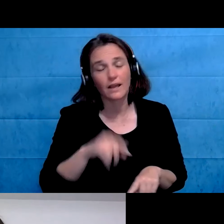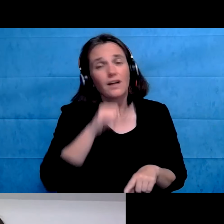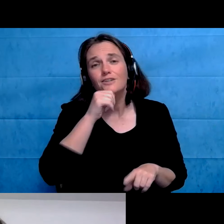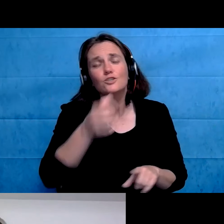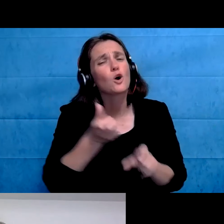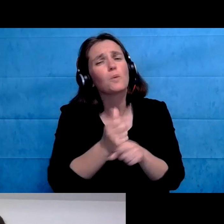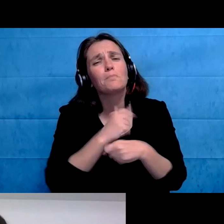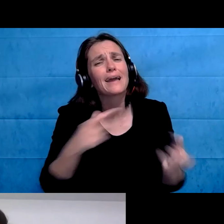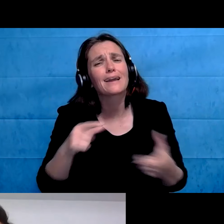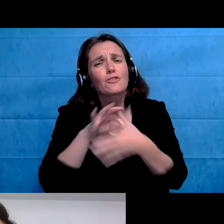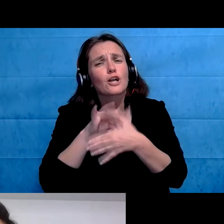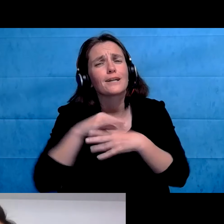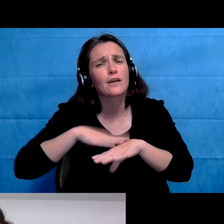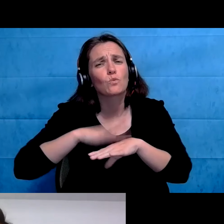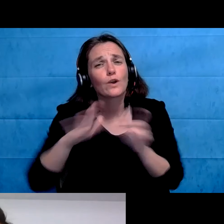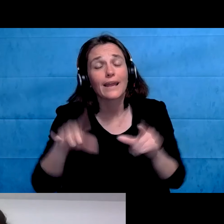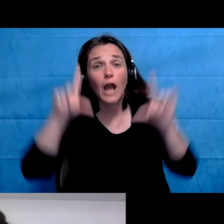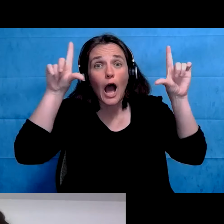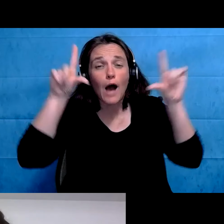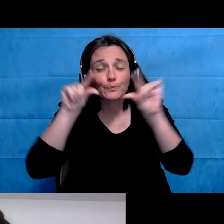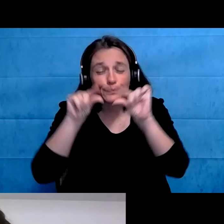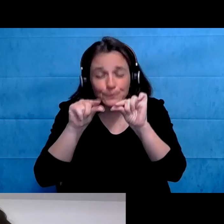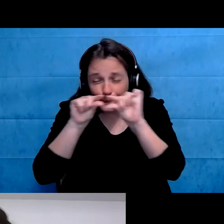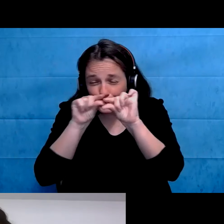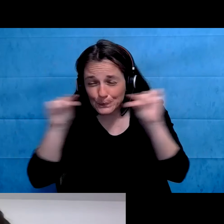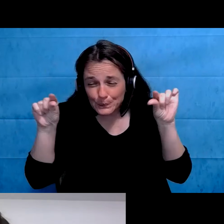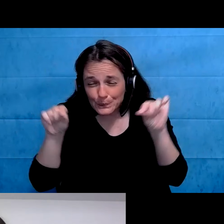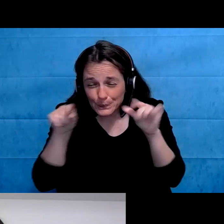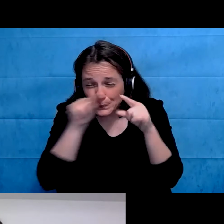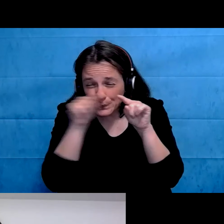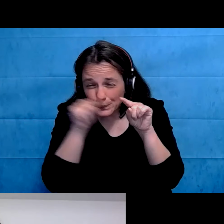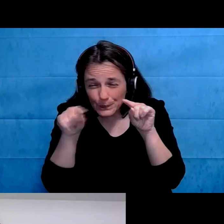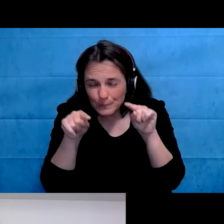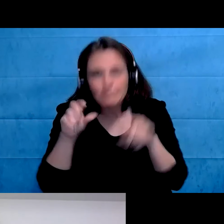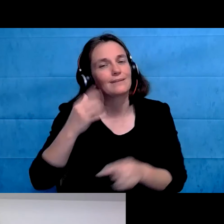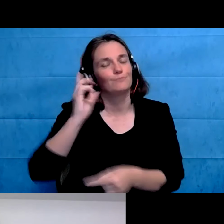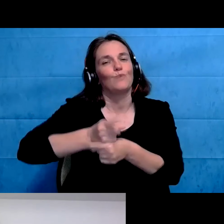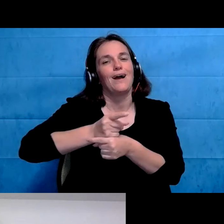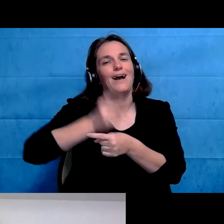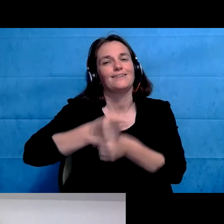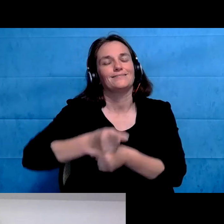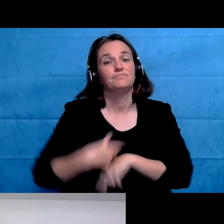and hard to read in the corner," yes. And Jess, thank you, Jess, from Touretteshero.